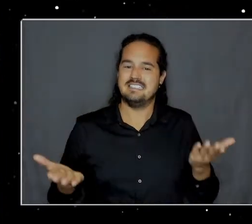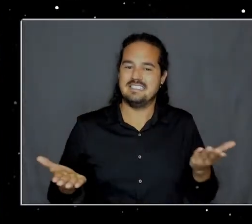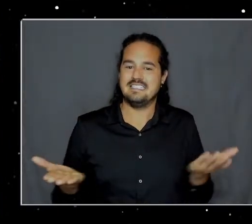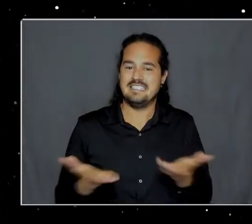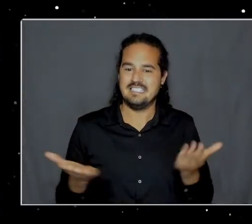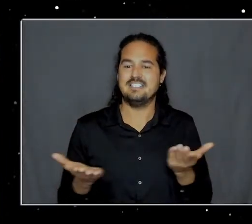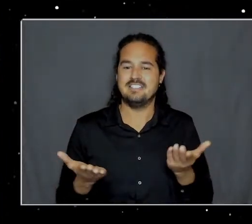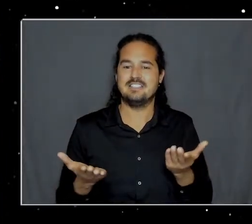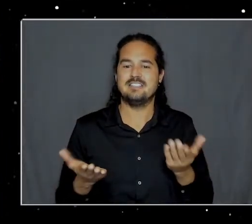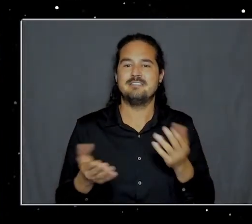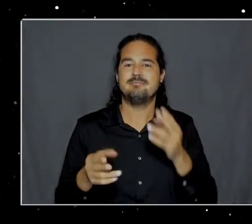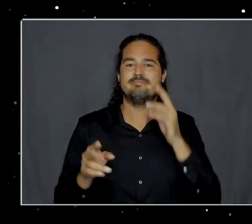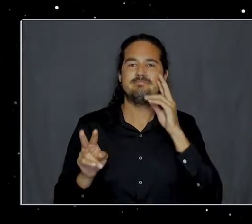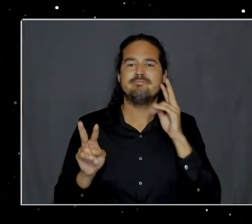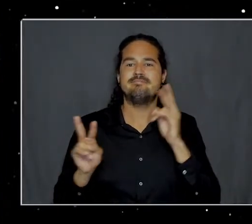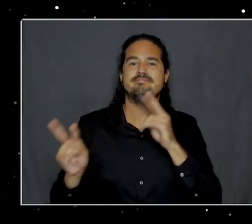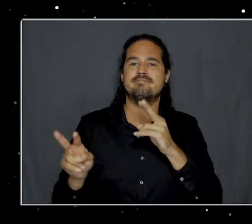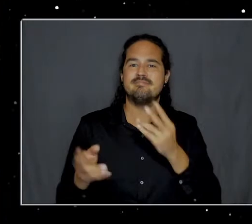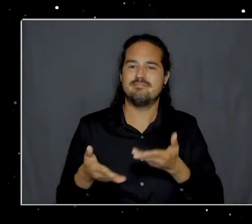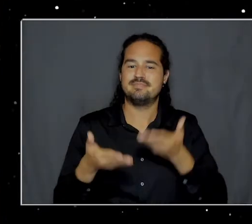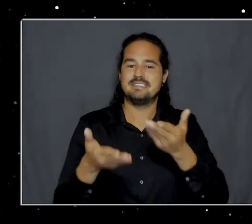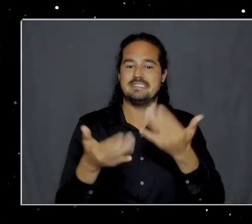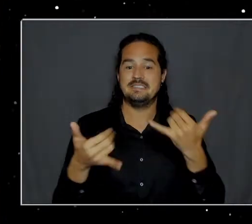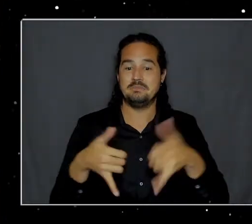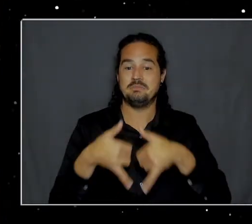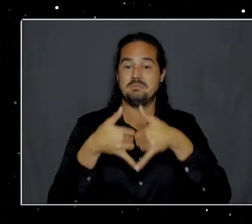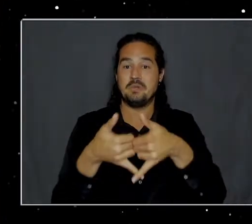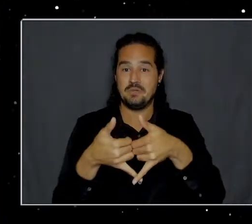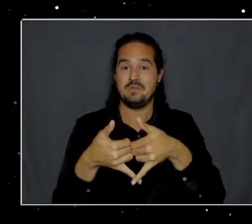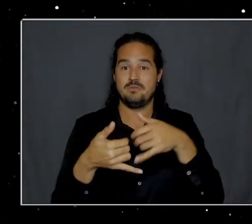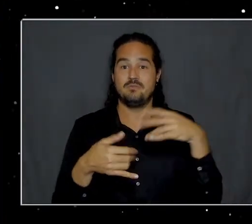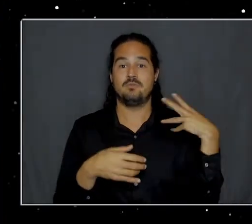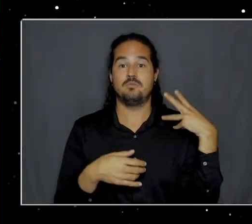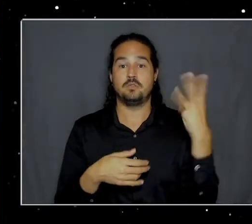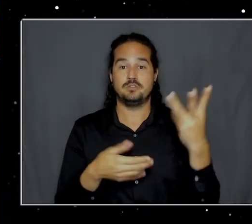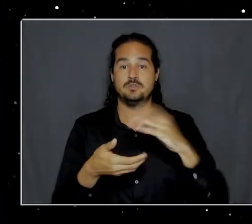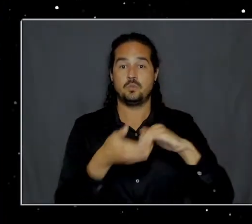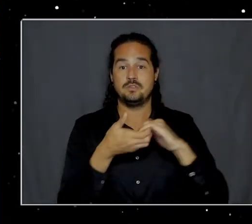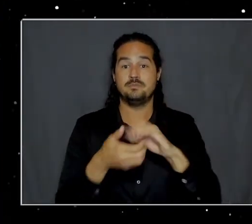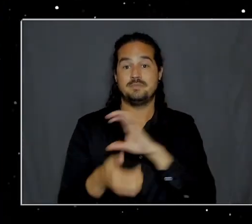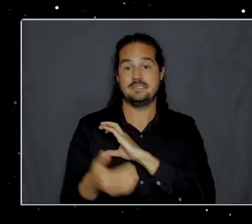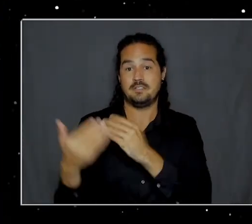WASHINGTON COALITION FOR POLICE ACCOUNTABILITY. ROXANA GOMEZ: THEY ARE SO DESERVING OF THIS